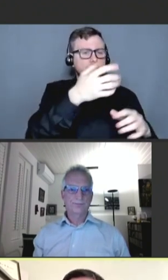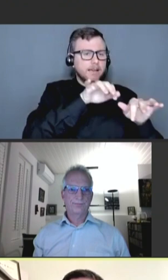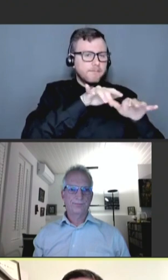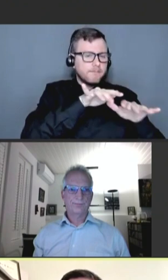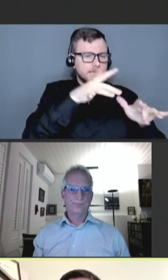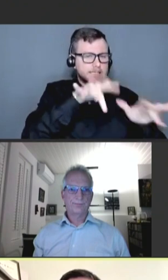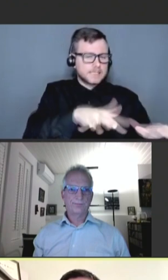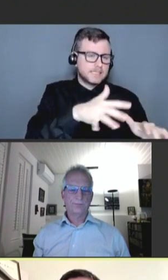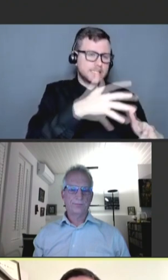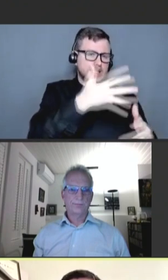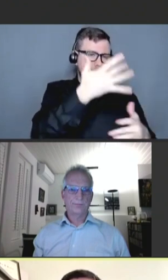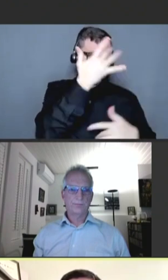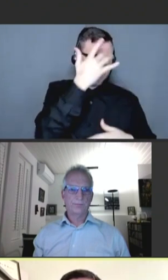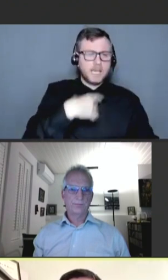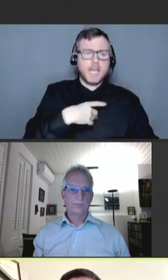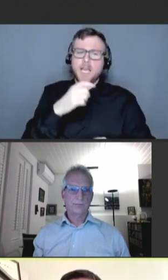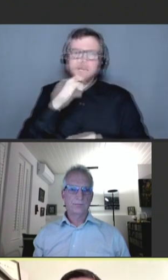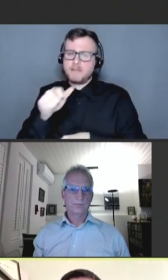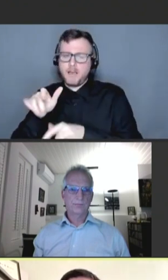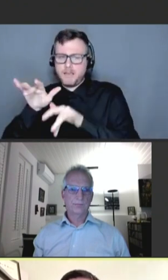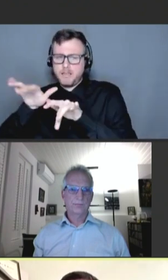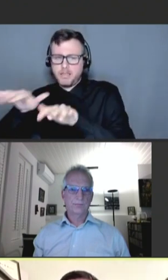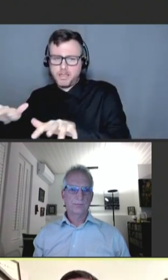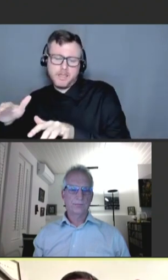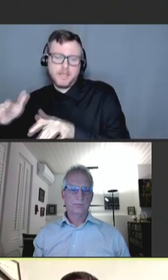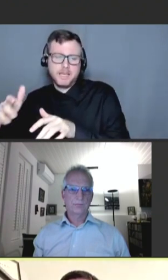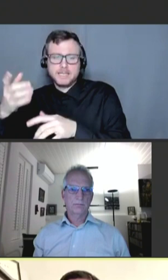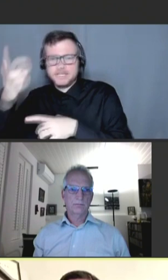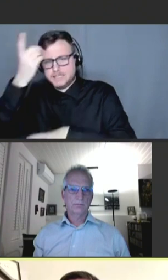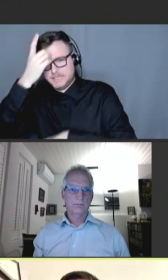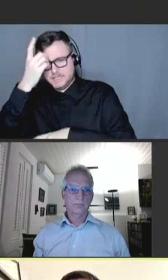diseases. You know, a lot of us -- a lot of people sort of put them in separate buckets